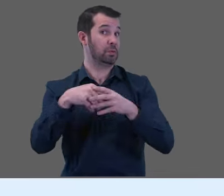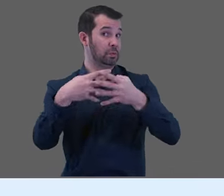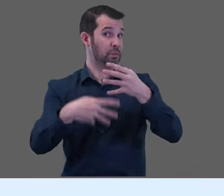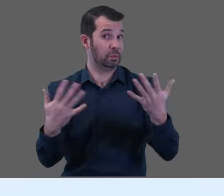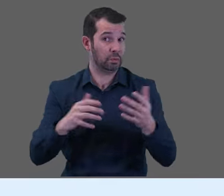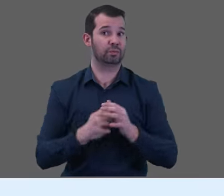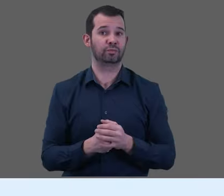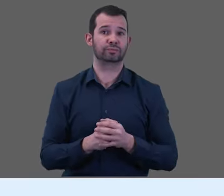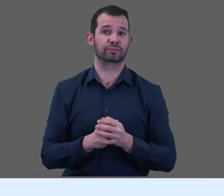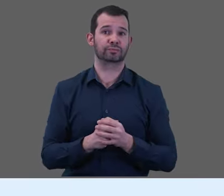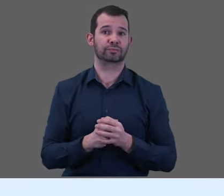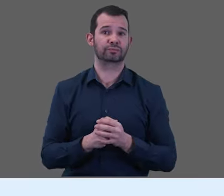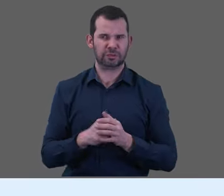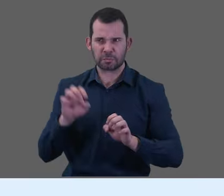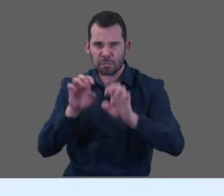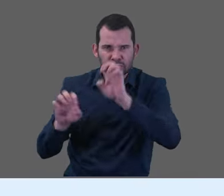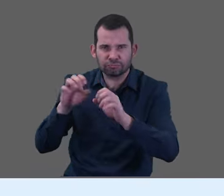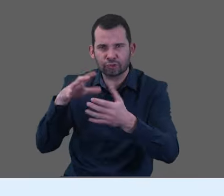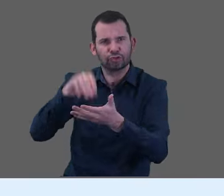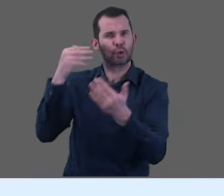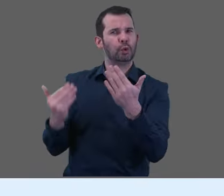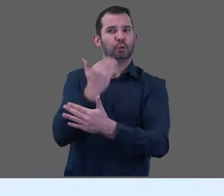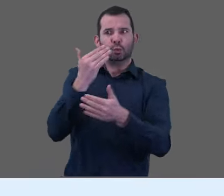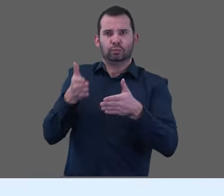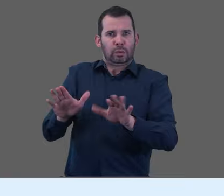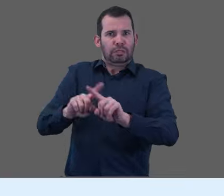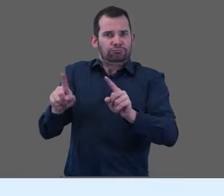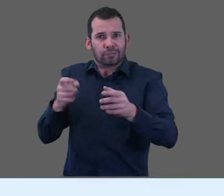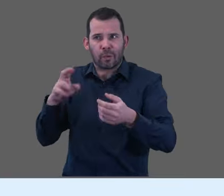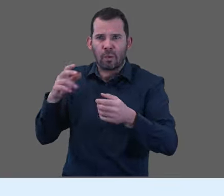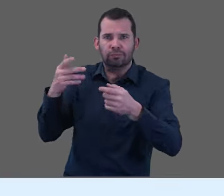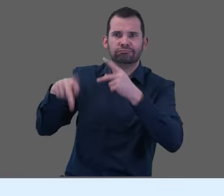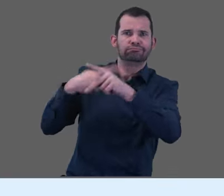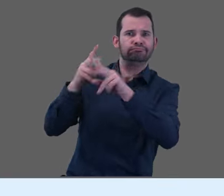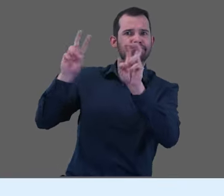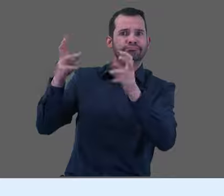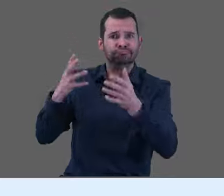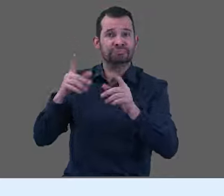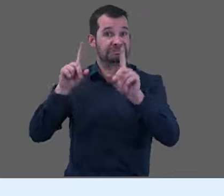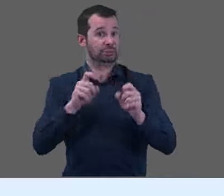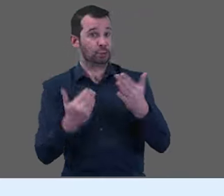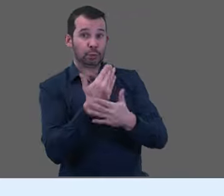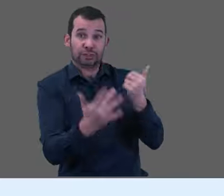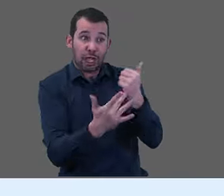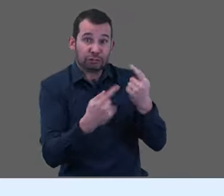Examples can include exploring a new medium or genre, testing new technology,